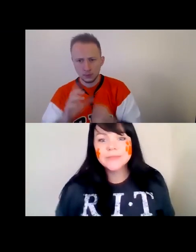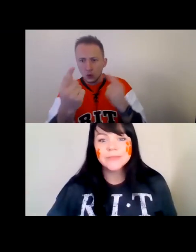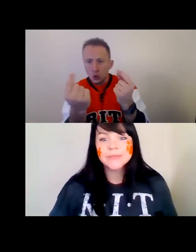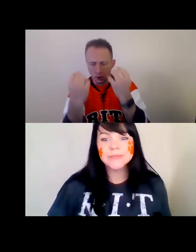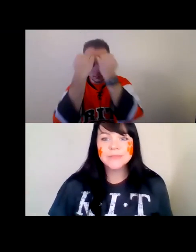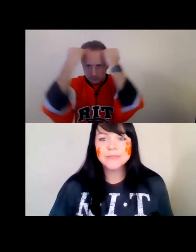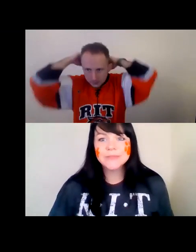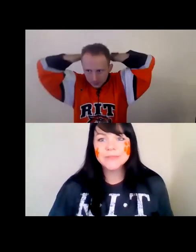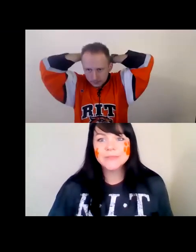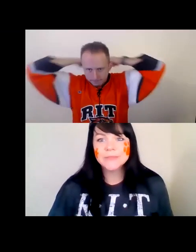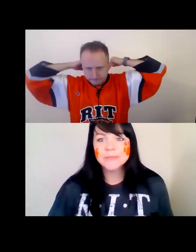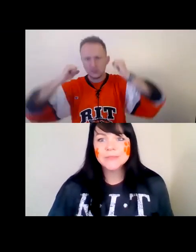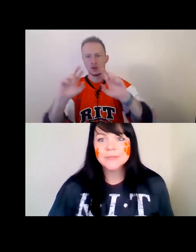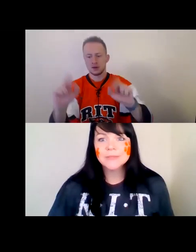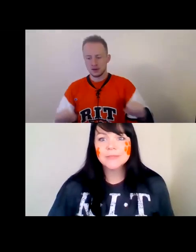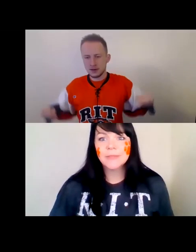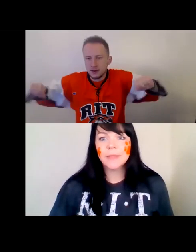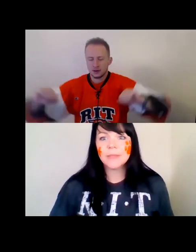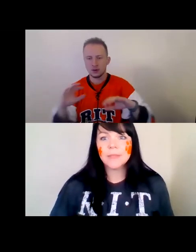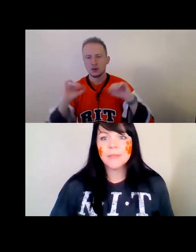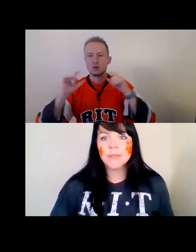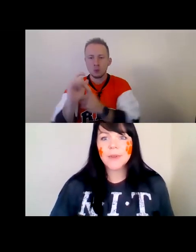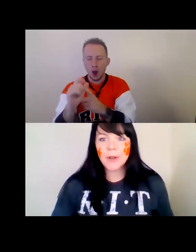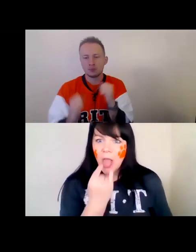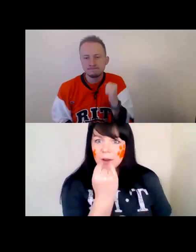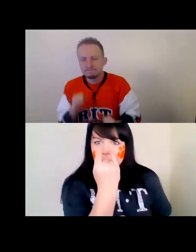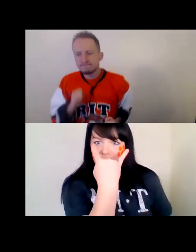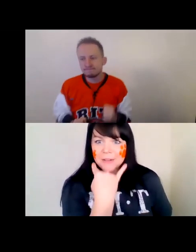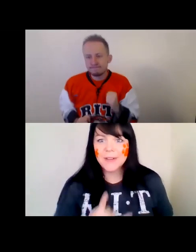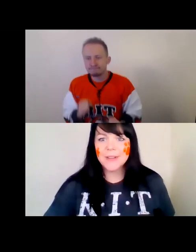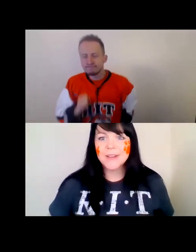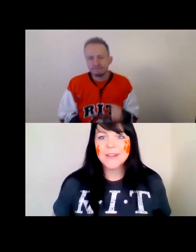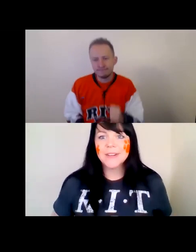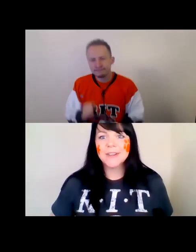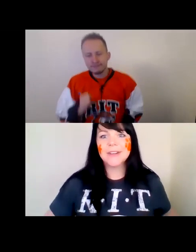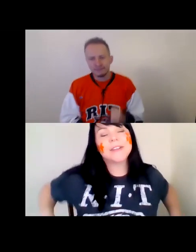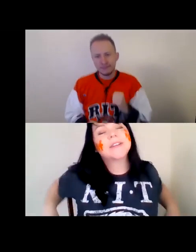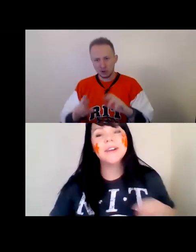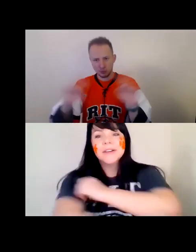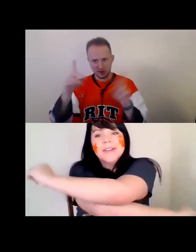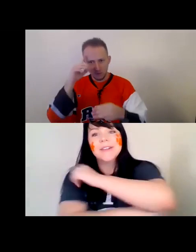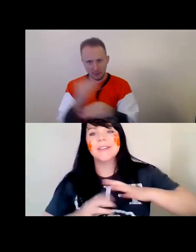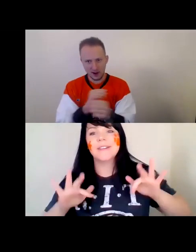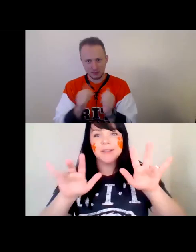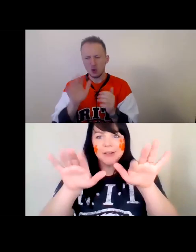Matt: Yes, make that reservation. Get ready, start your workout, put on your head, get running --